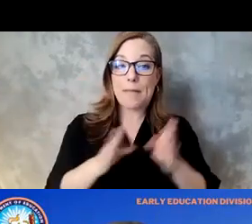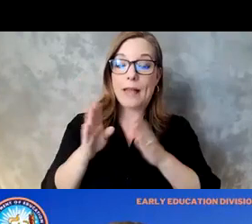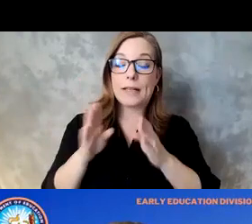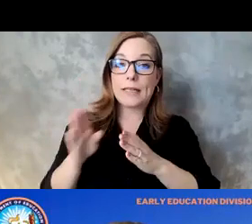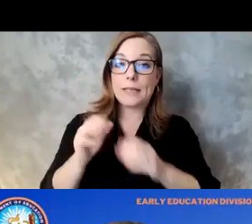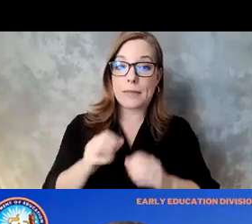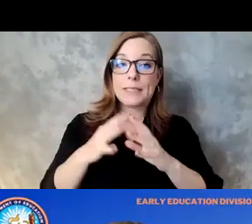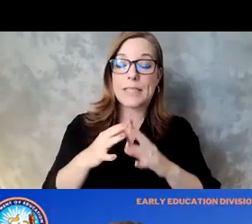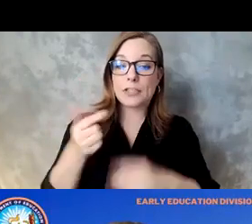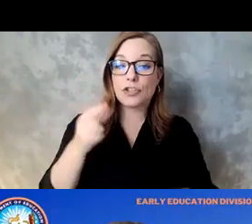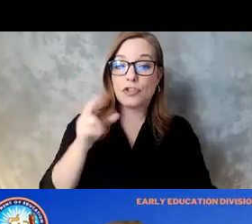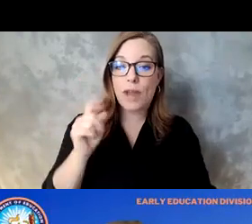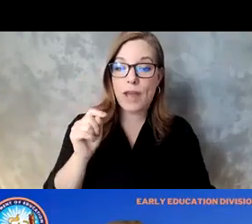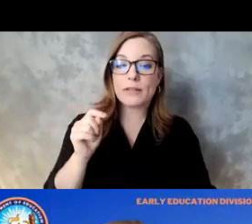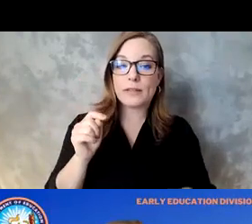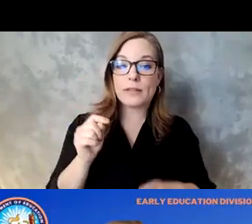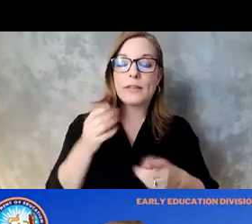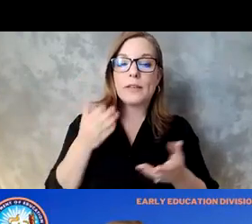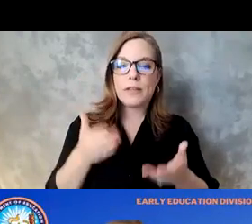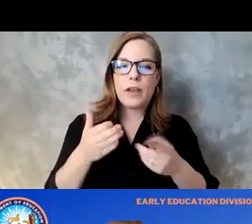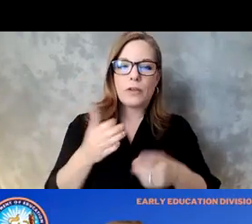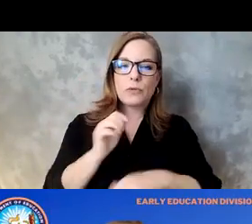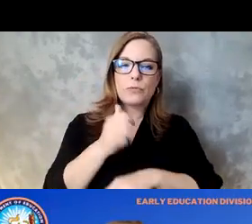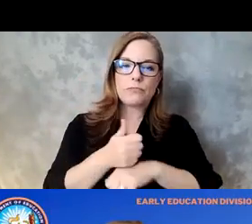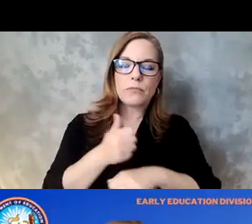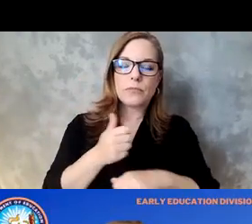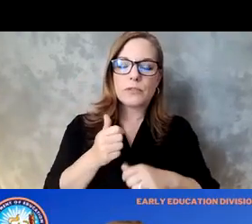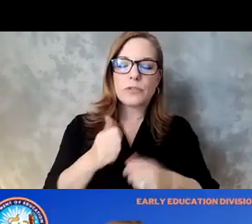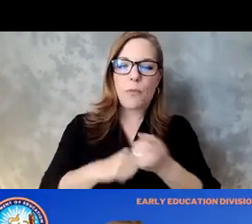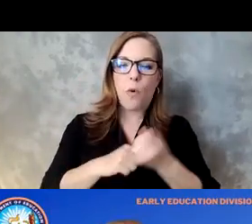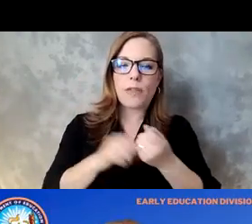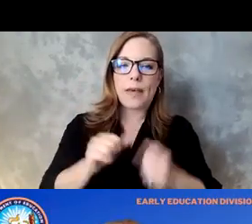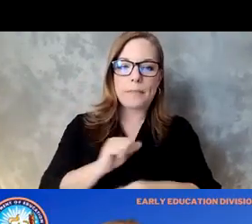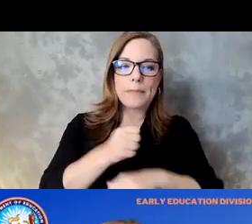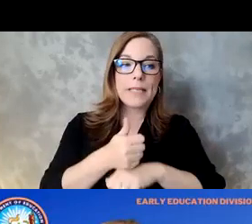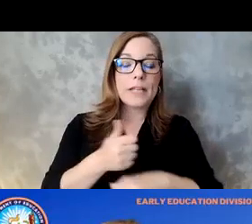are there to support a UPK implementation and after the feedback on those allocations